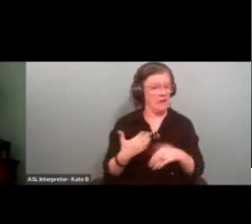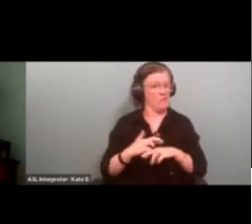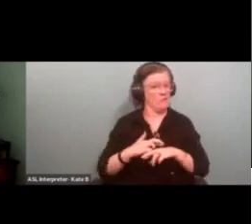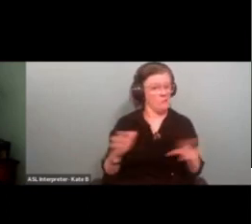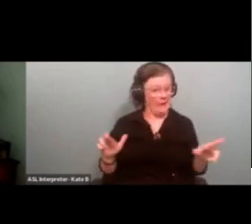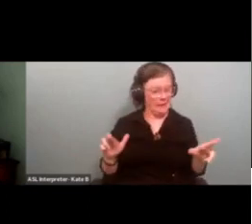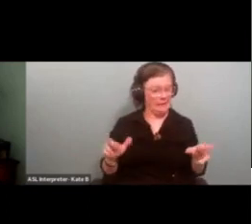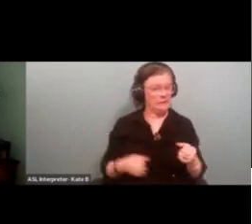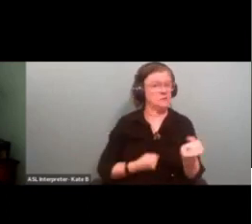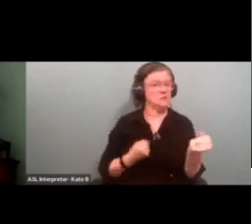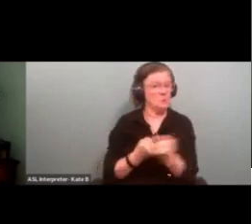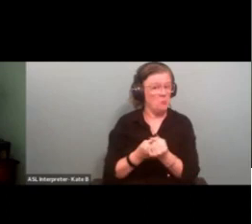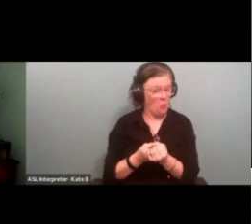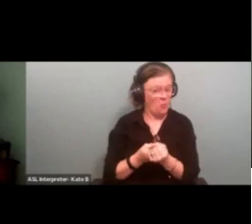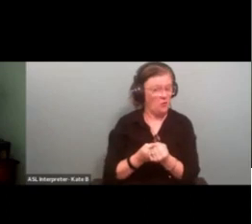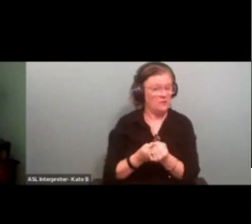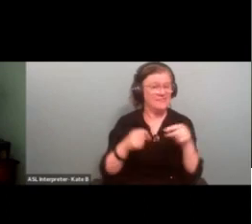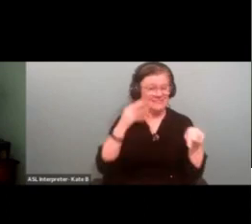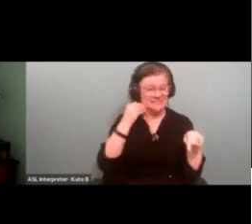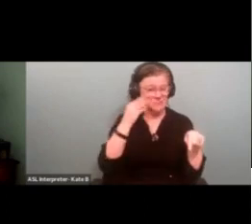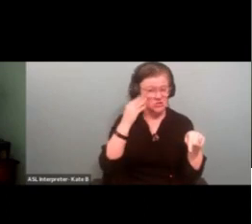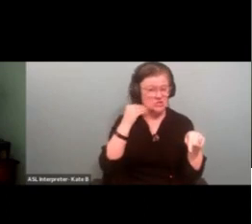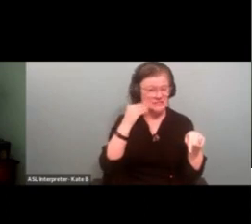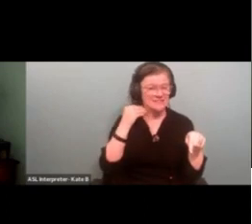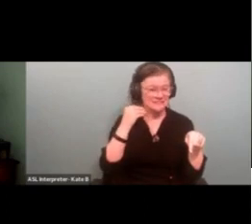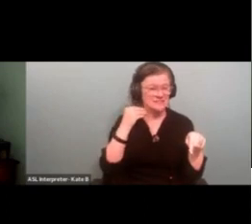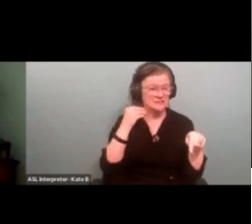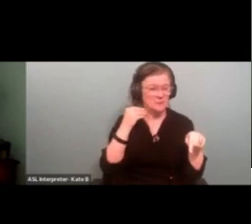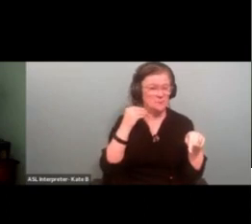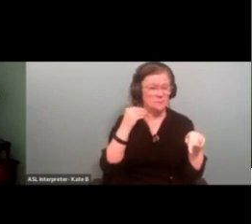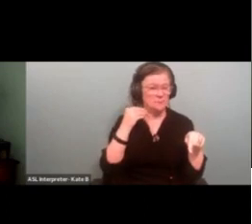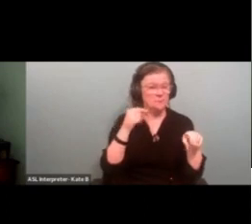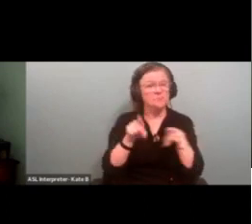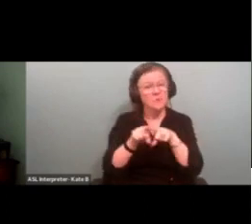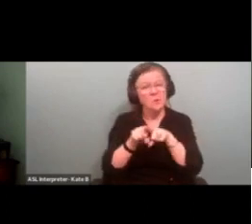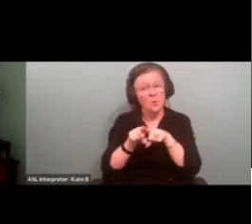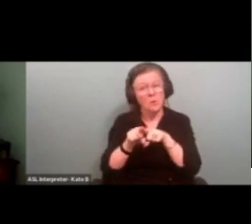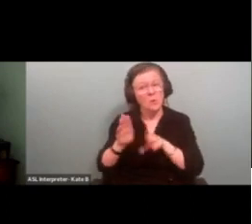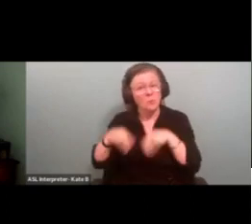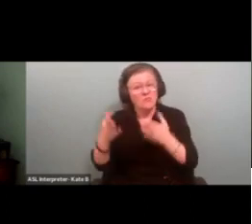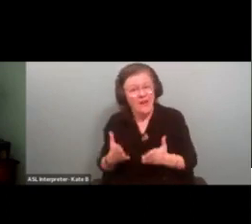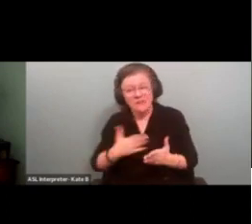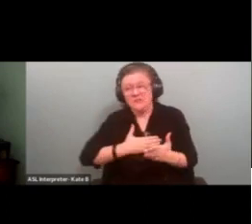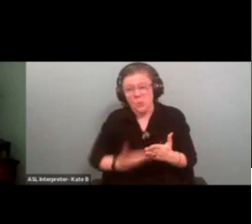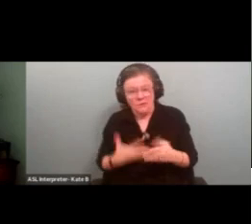that support this experience and wraparound. And likewise, providers need to have quality